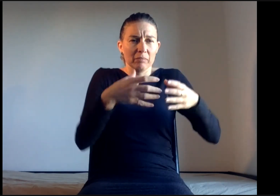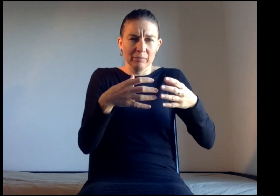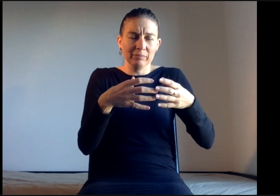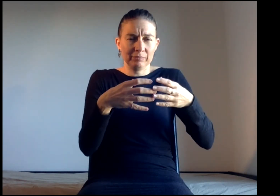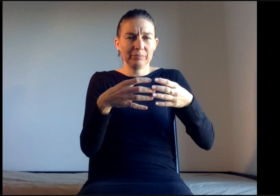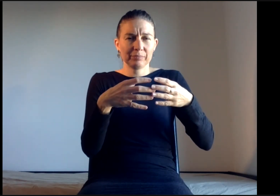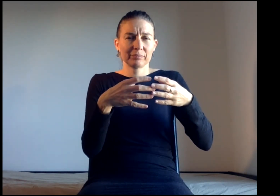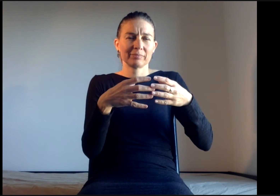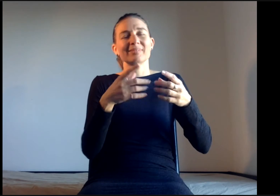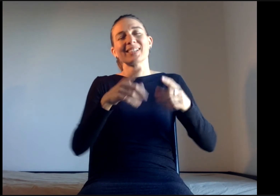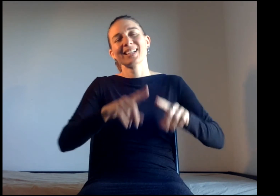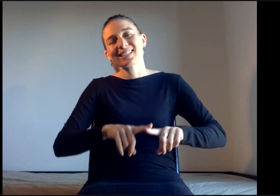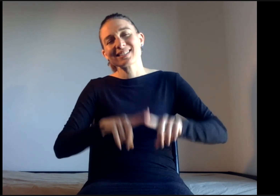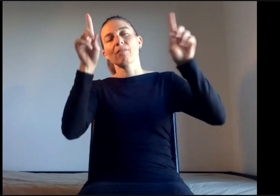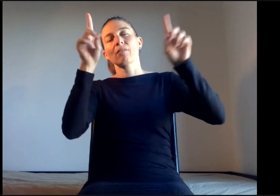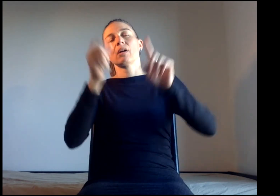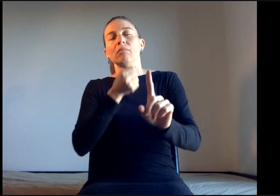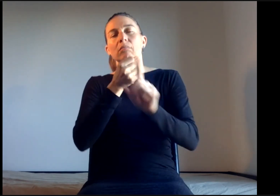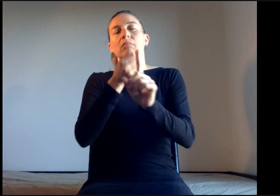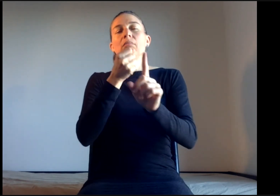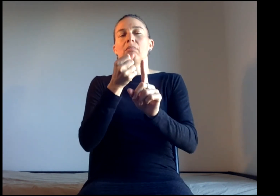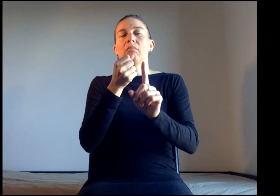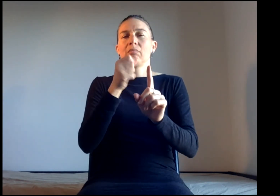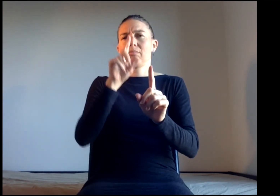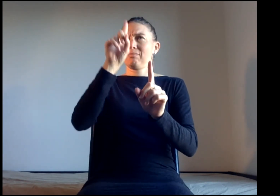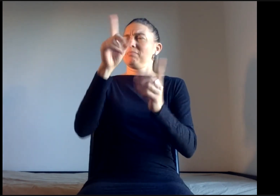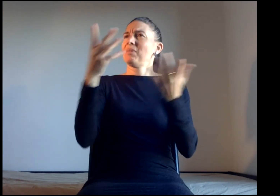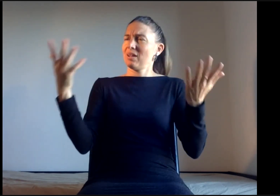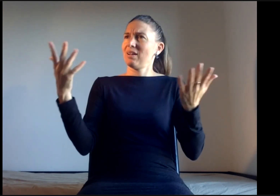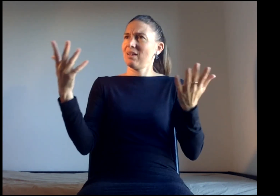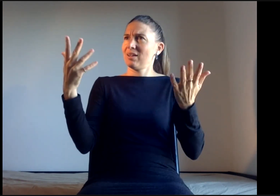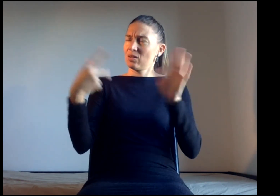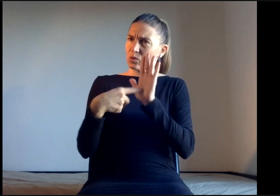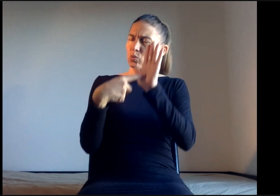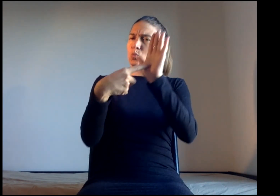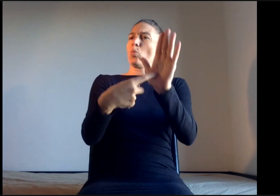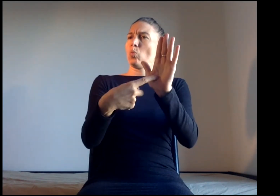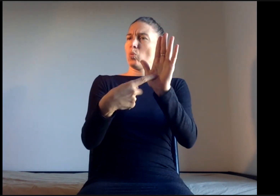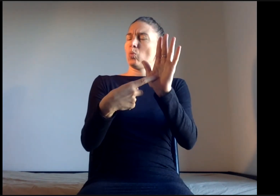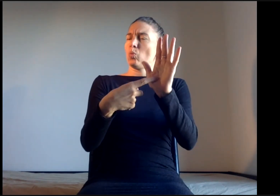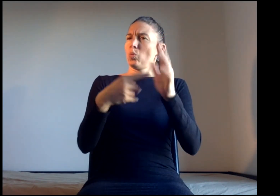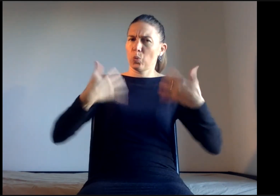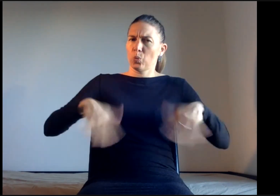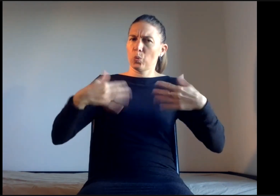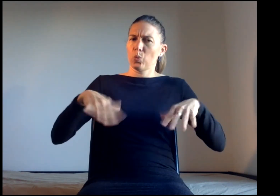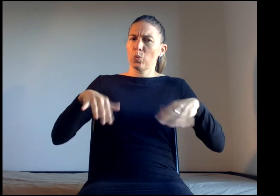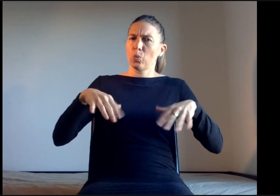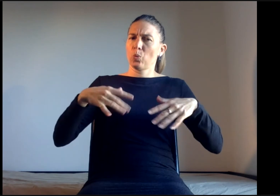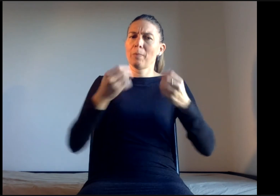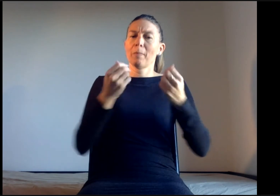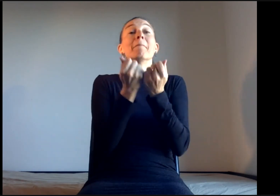but it is, obviously, a very large problem in care homes for people with disabilities as well.